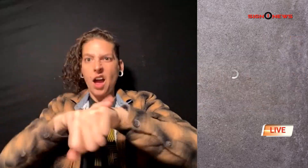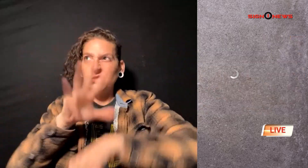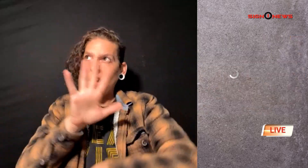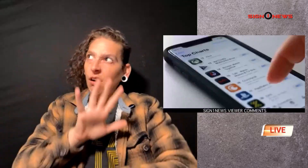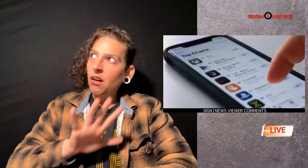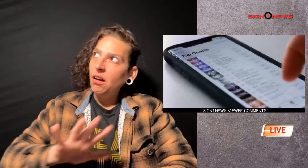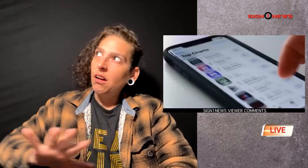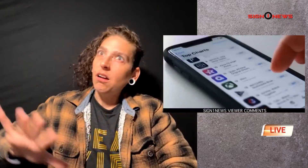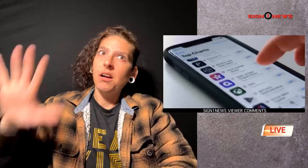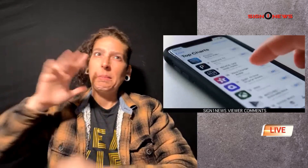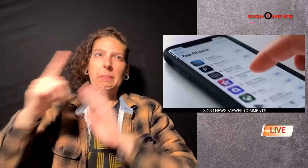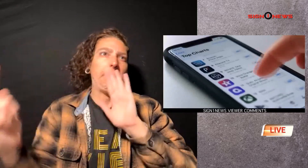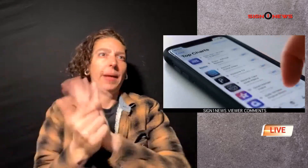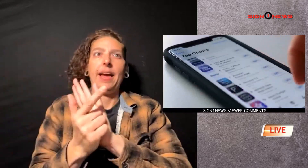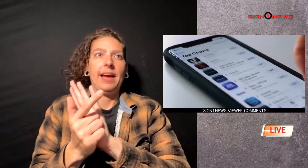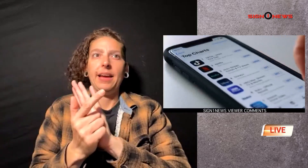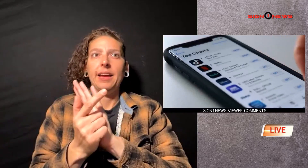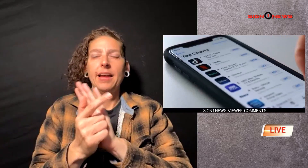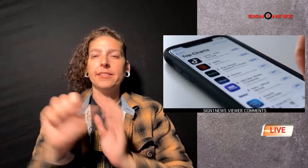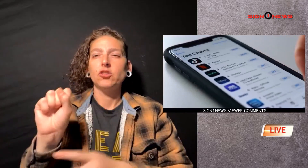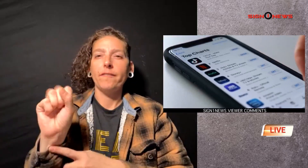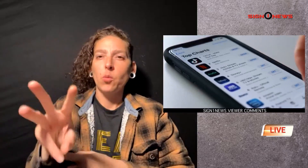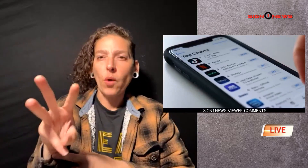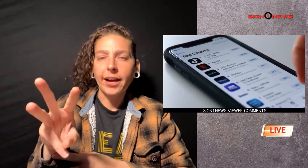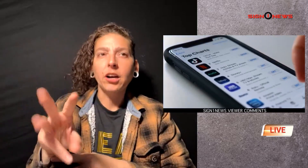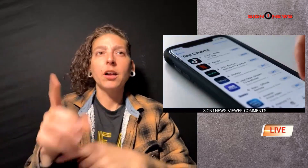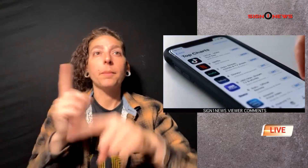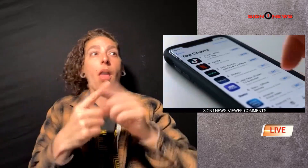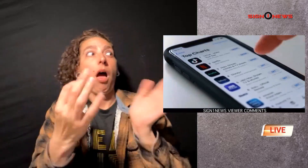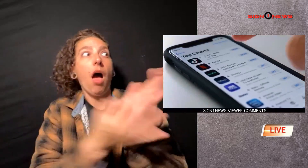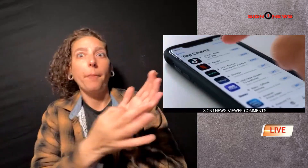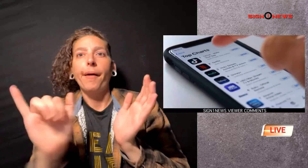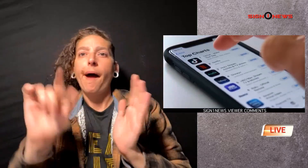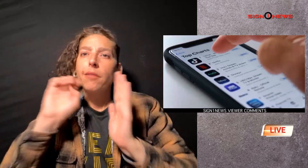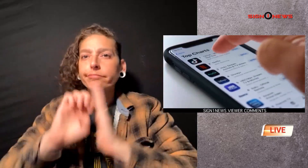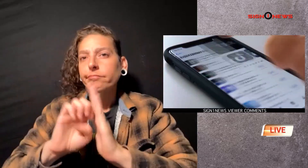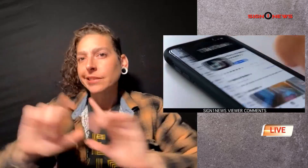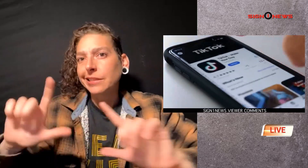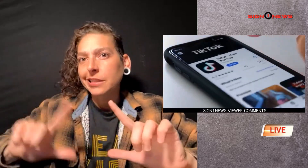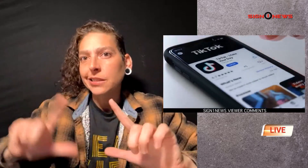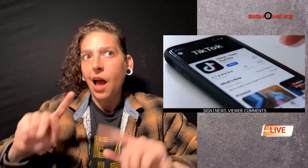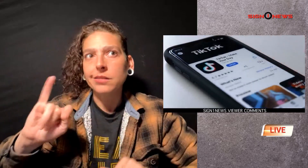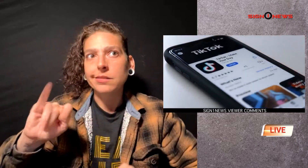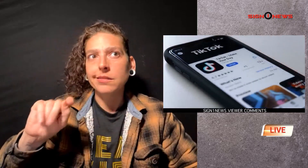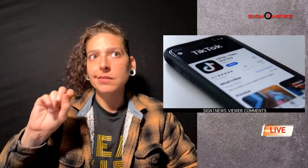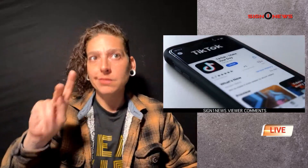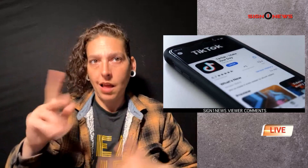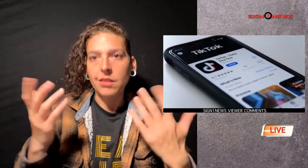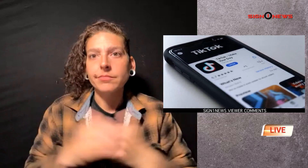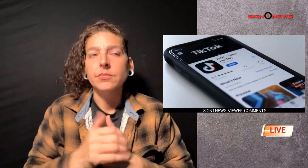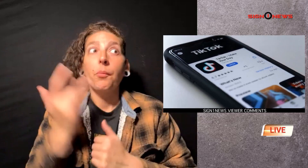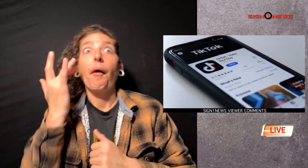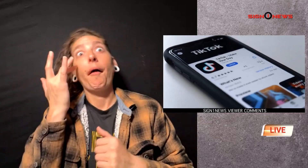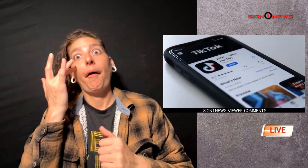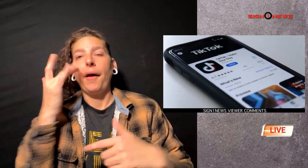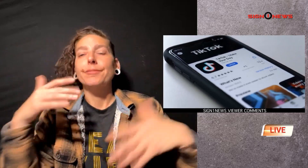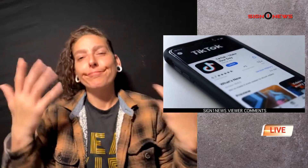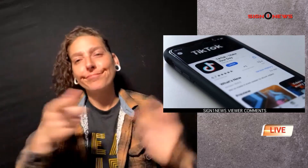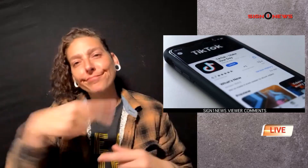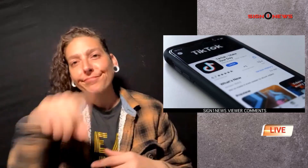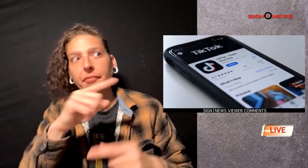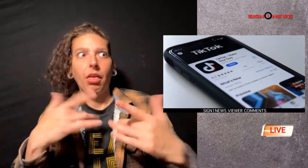nationwide ban on software and apps like TikTok because they may be a national security risk